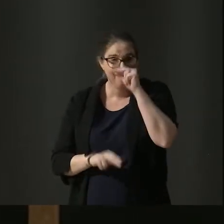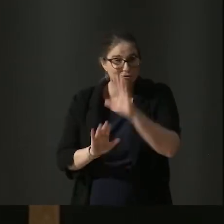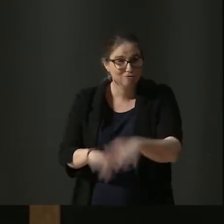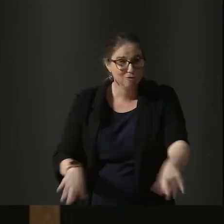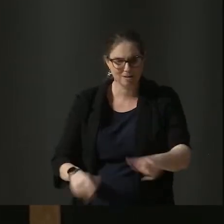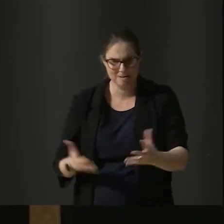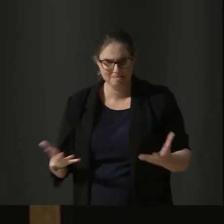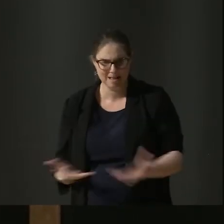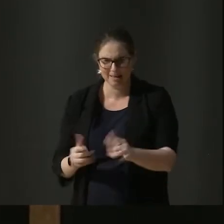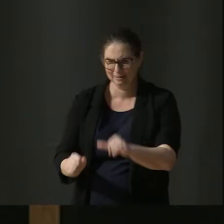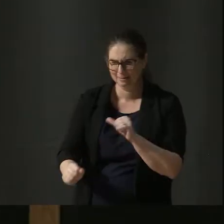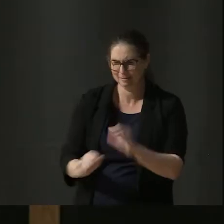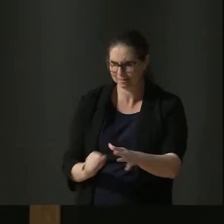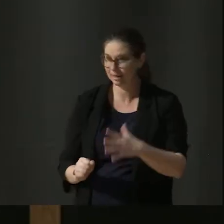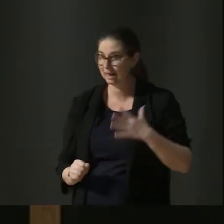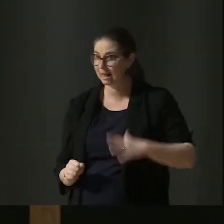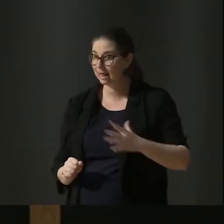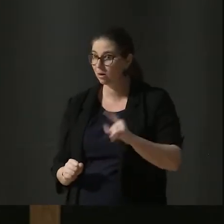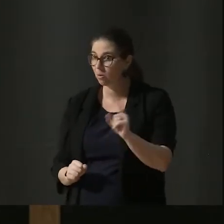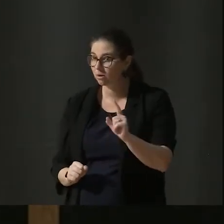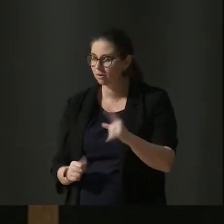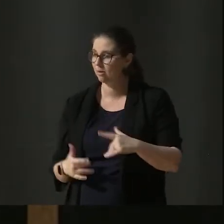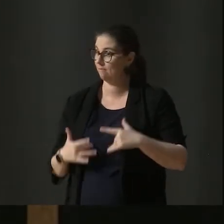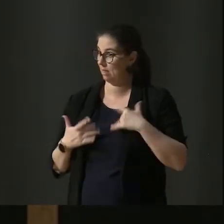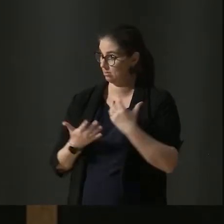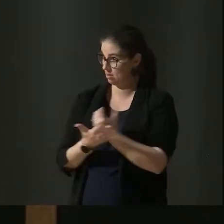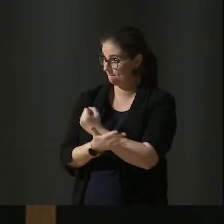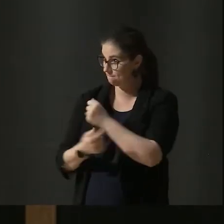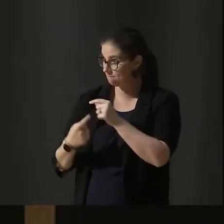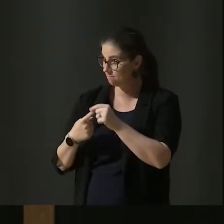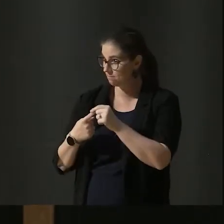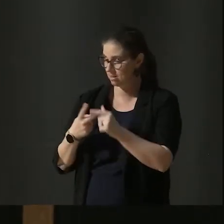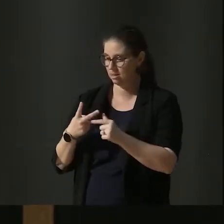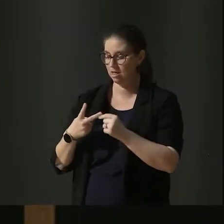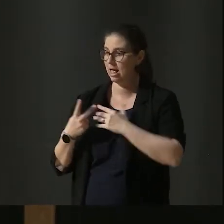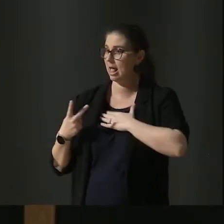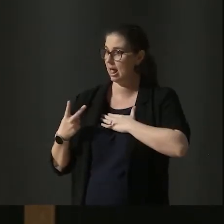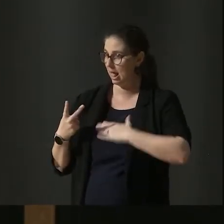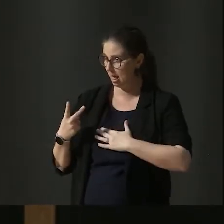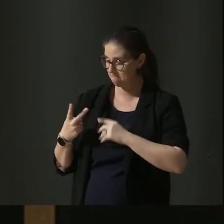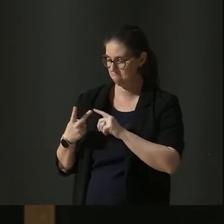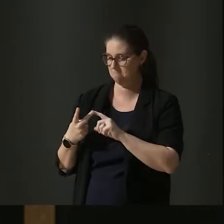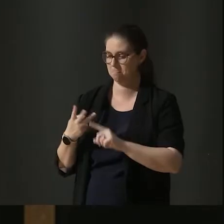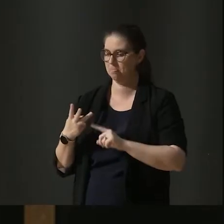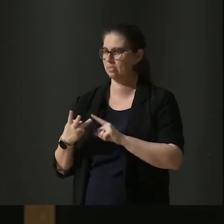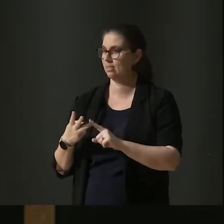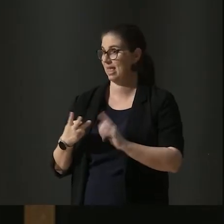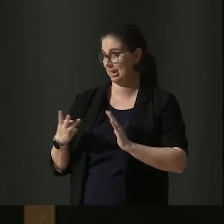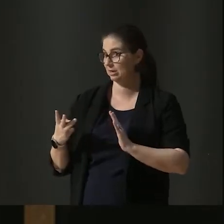They need to feel safe, calm, and interested, and they need to trust that